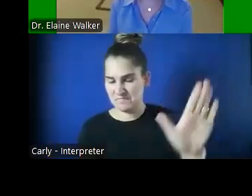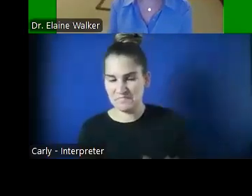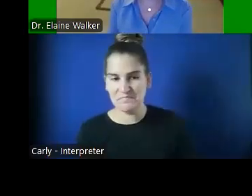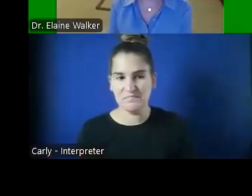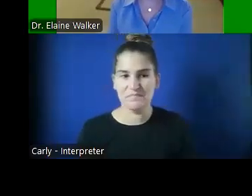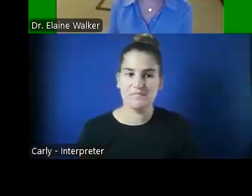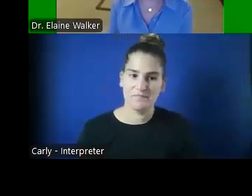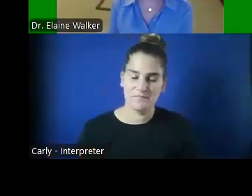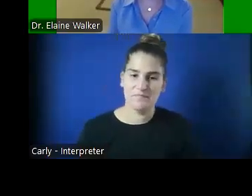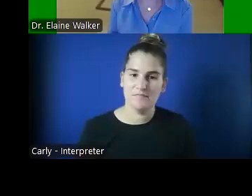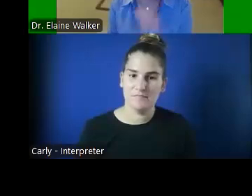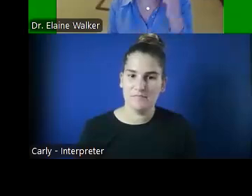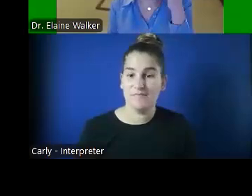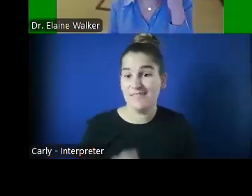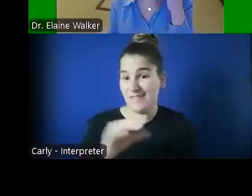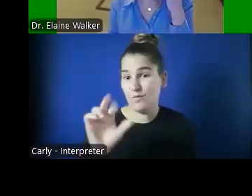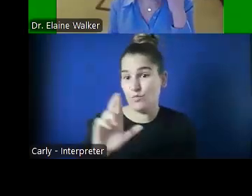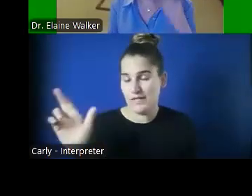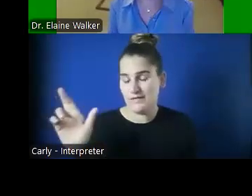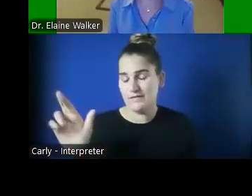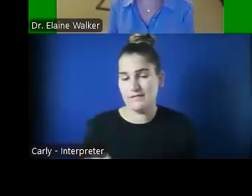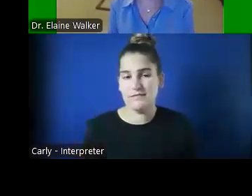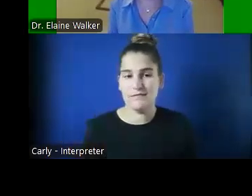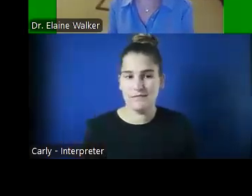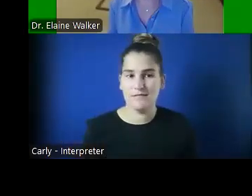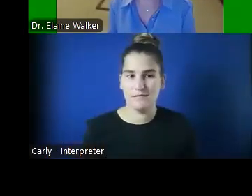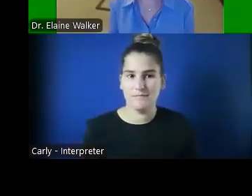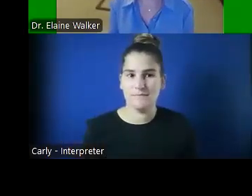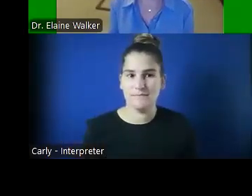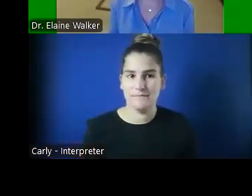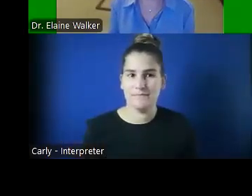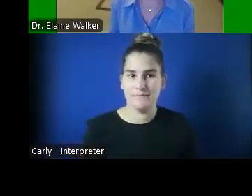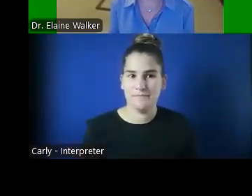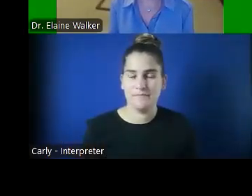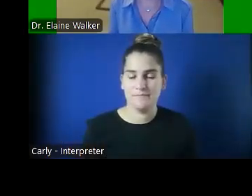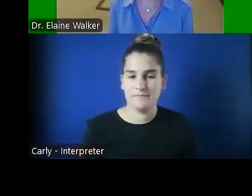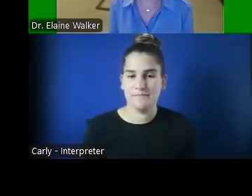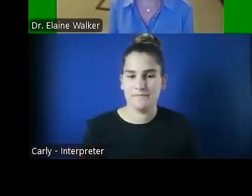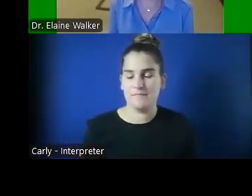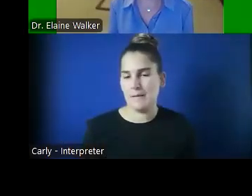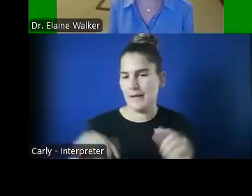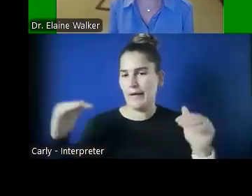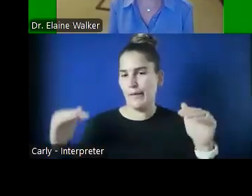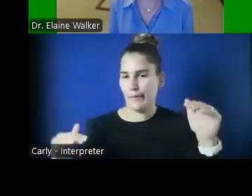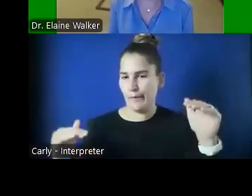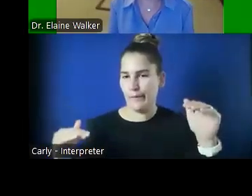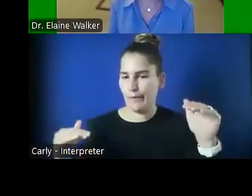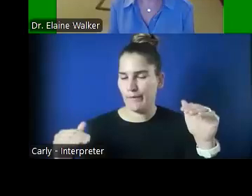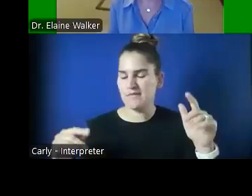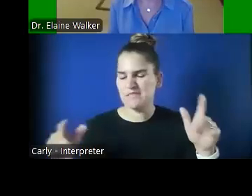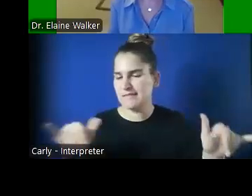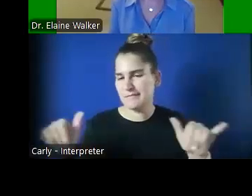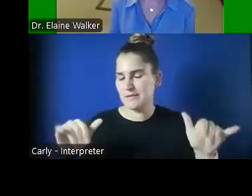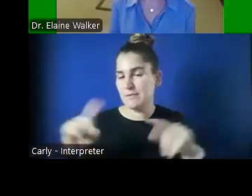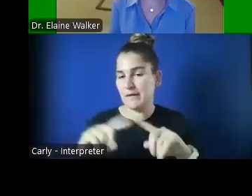also the right hippocampus although to a lesser extent but still the same and these relationships